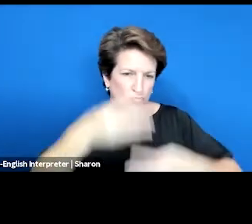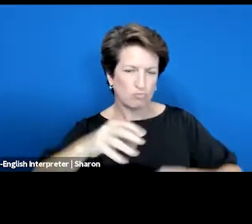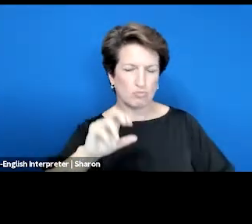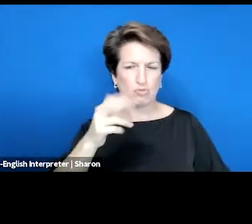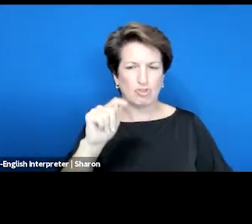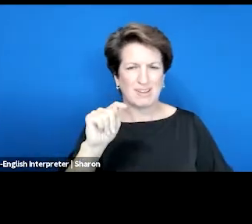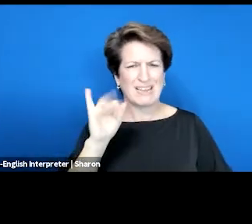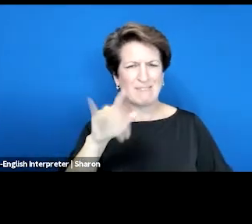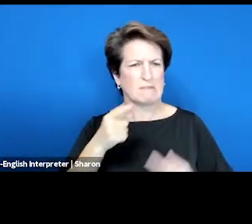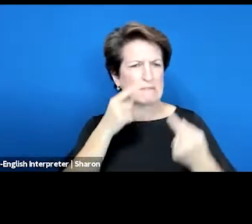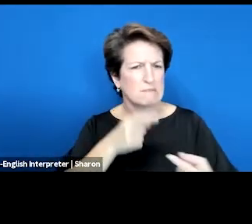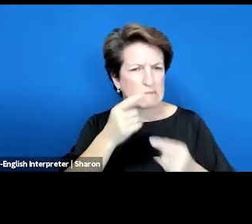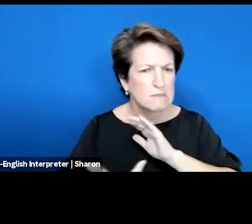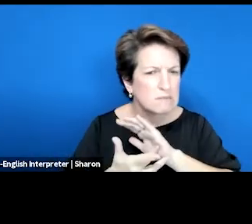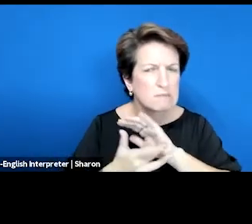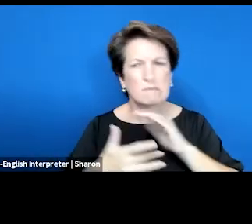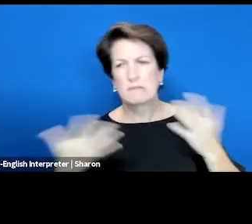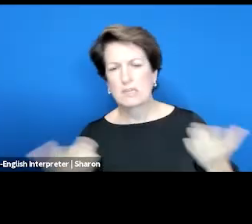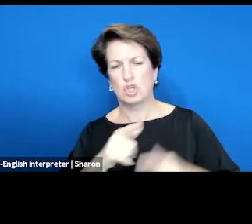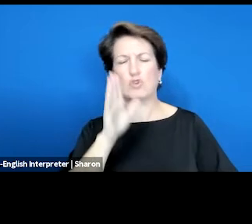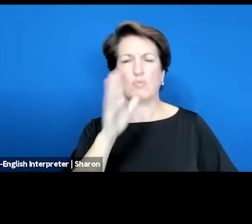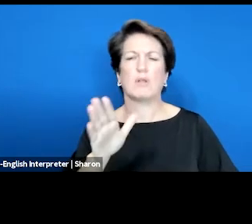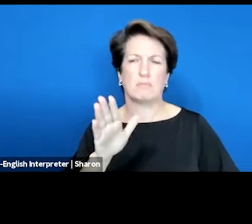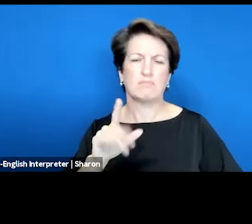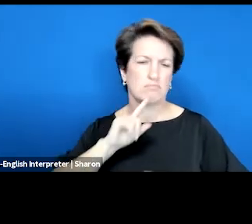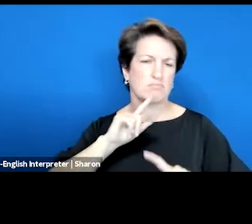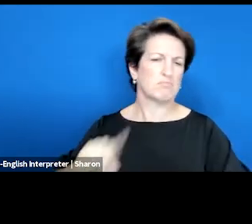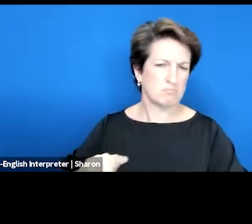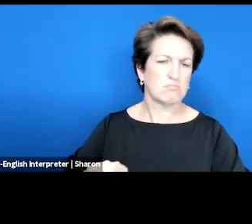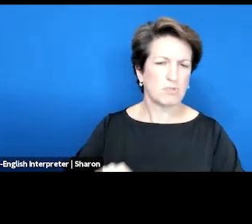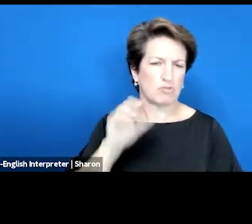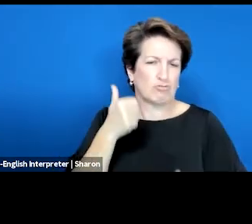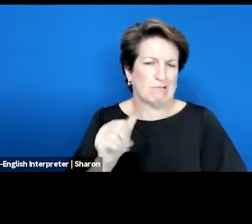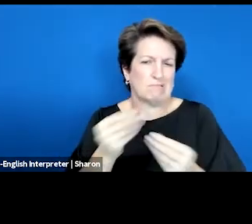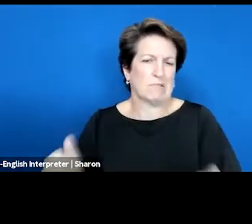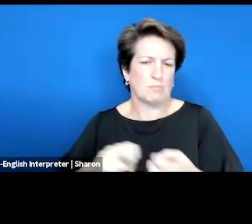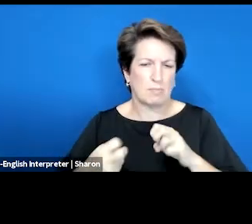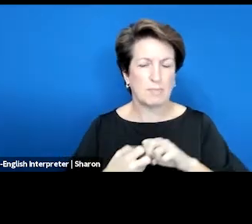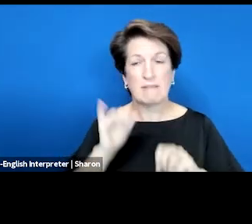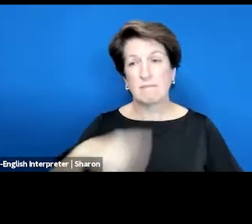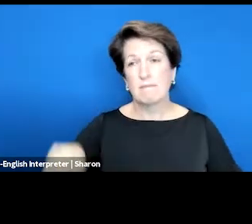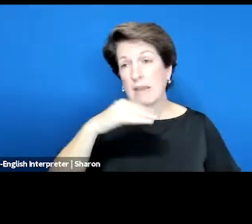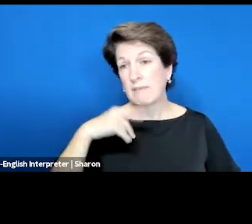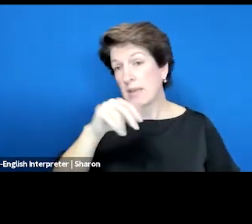and deaf folks is everybody's business, CILT and our product partners are grateful to the city of Toronto for funding opportunities for the door accessible to cluster, a model of what true Access can look like with access supports like